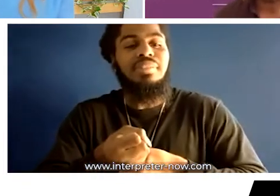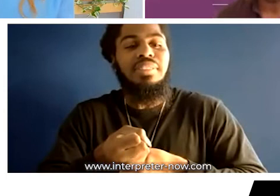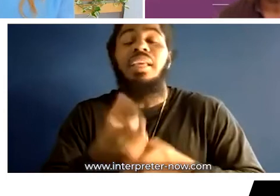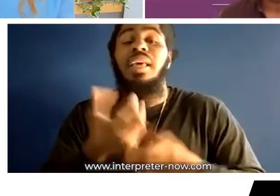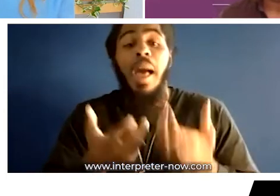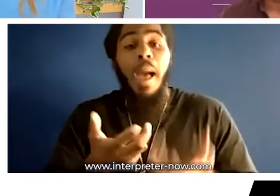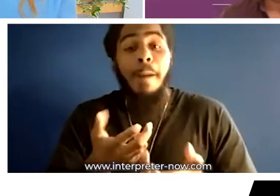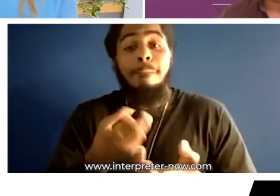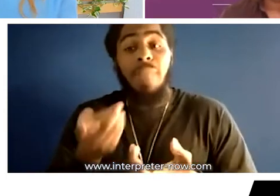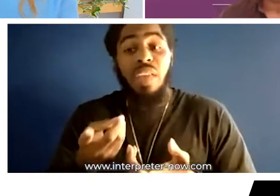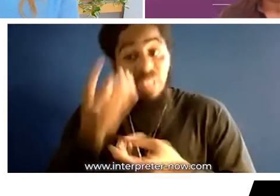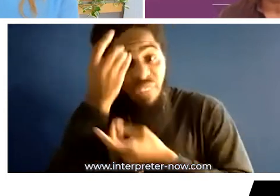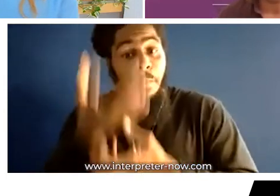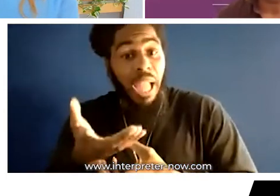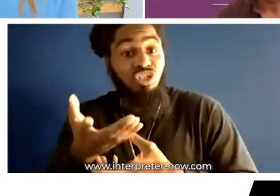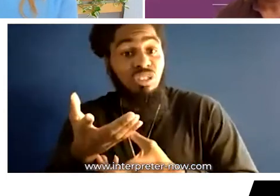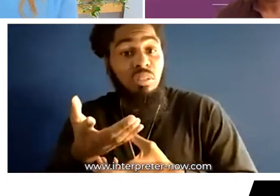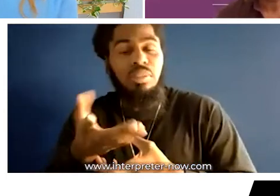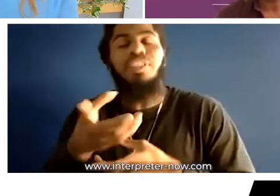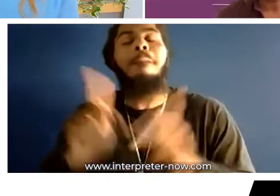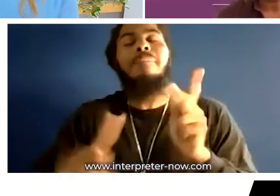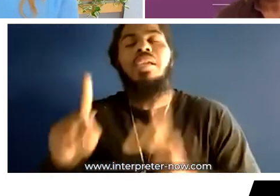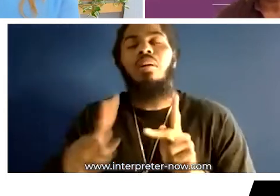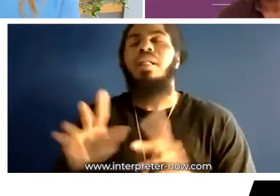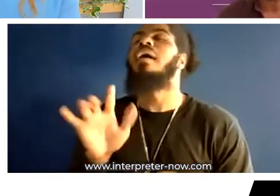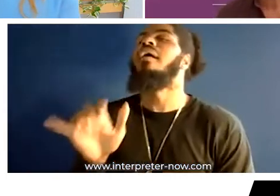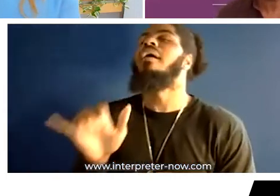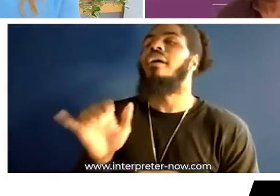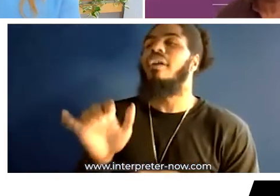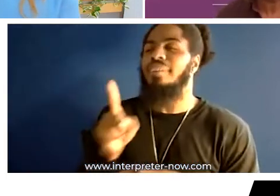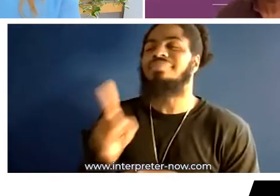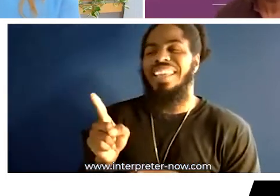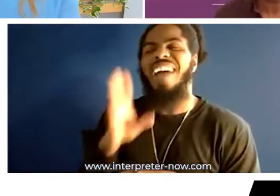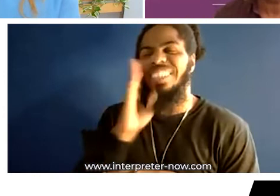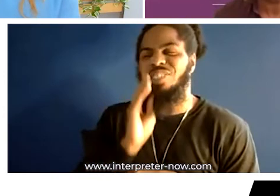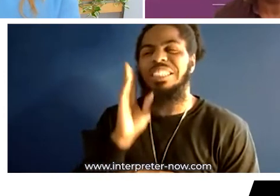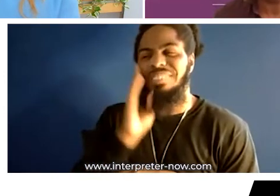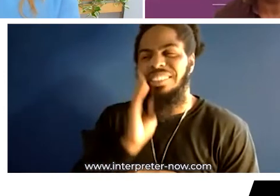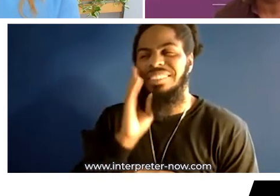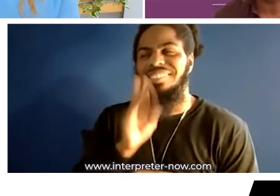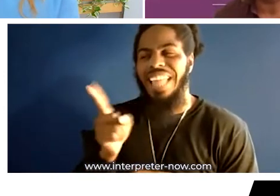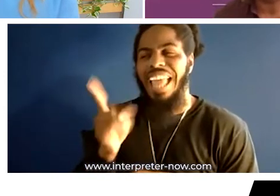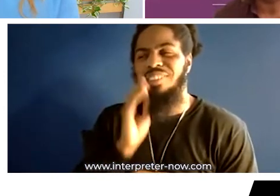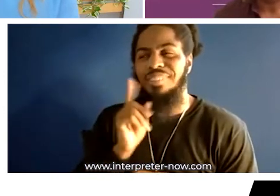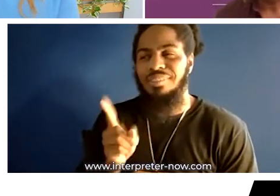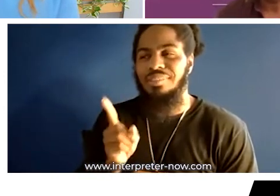shared because people didn't see it as this is someone who has experience what we have experienced in this market.